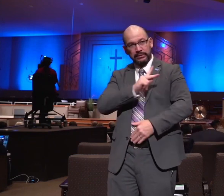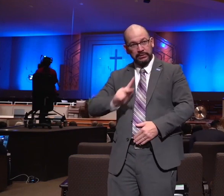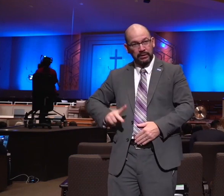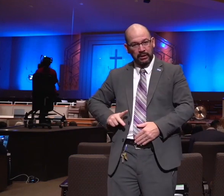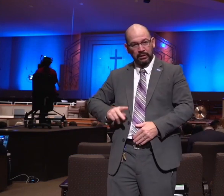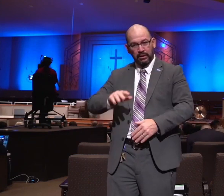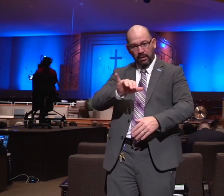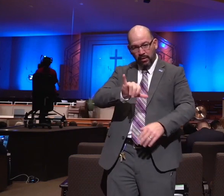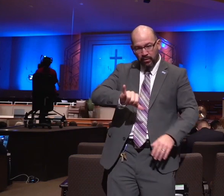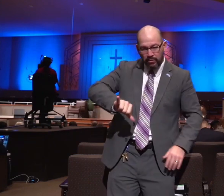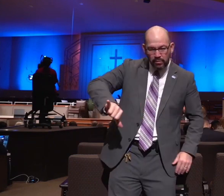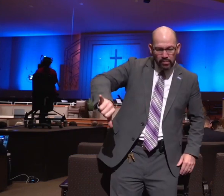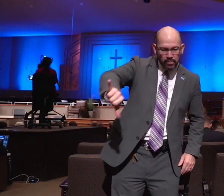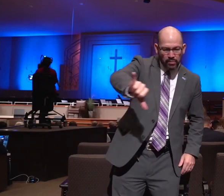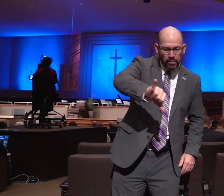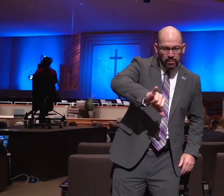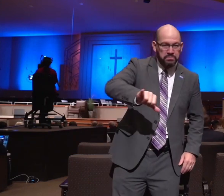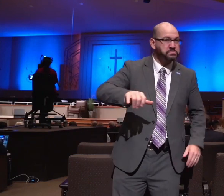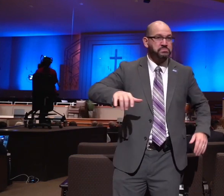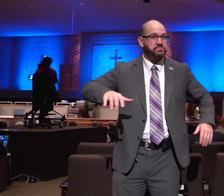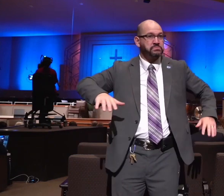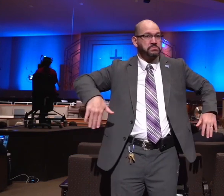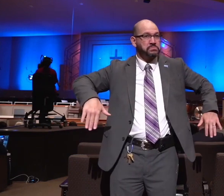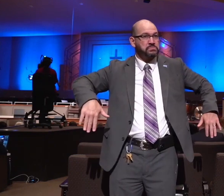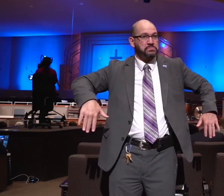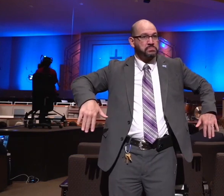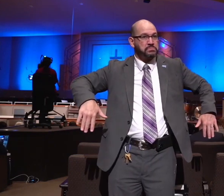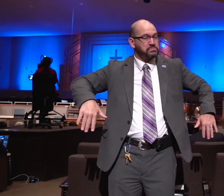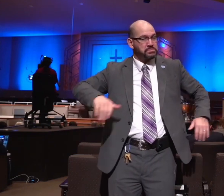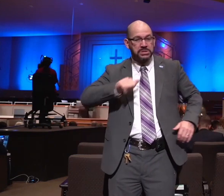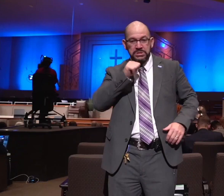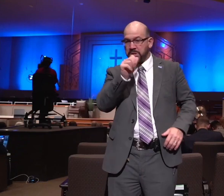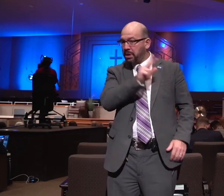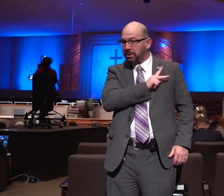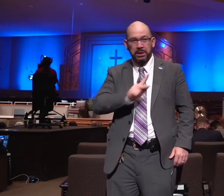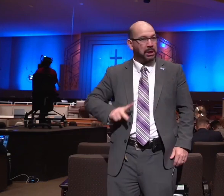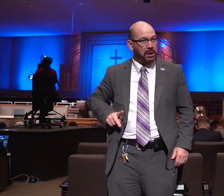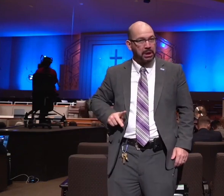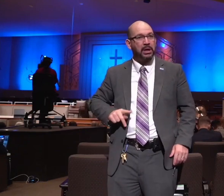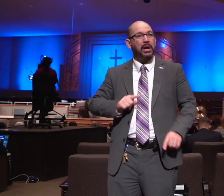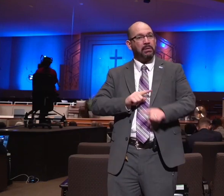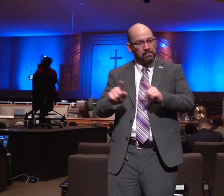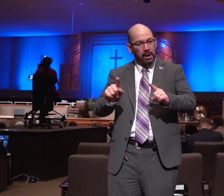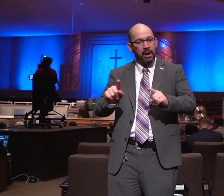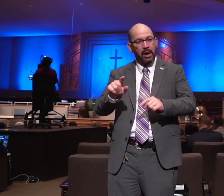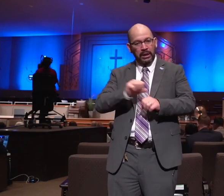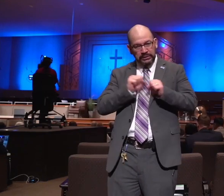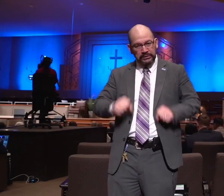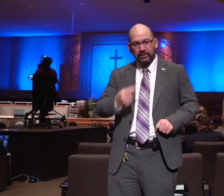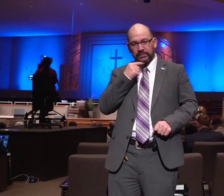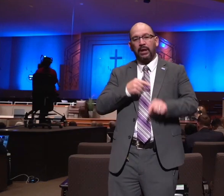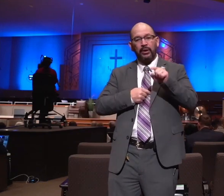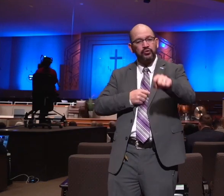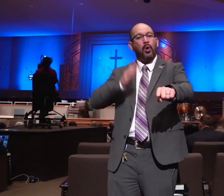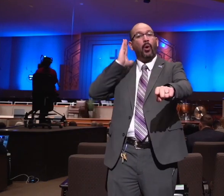been appointed he's not King